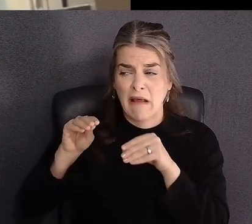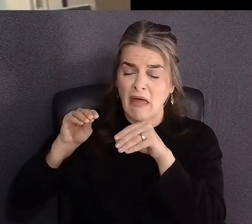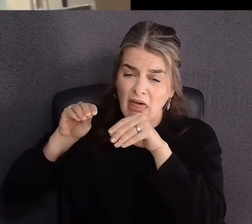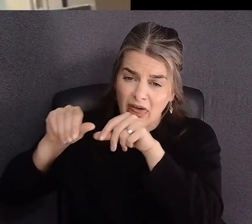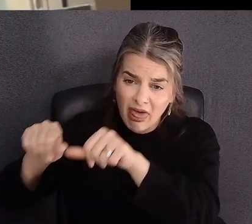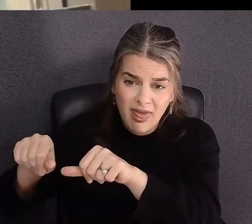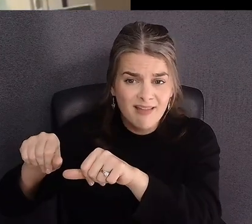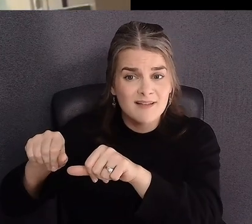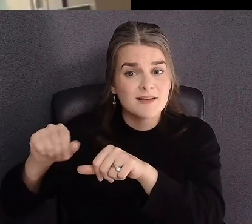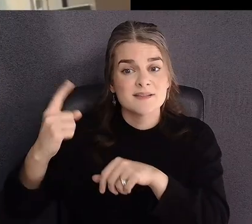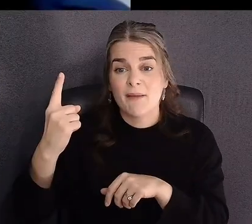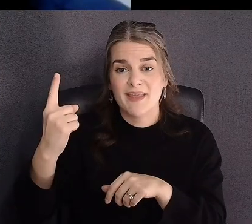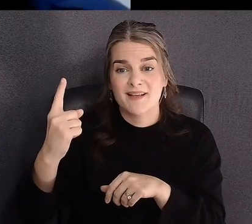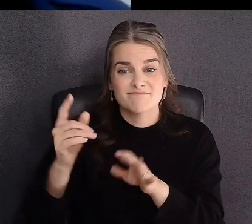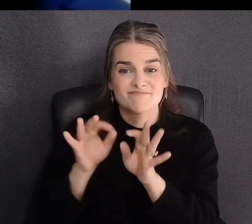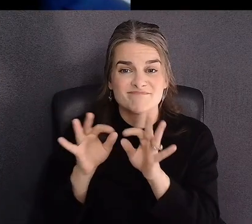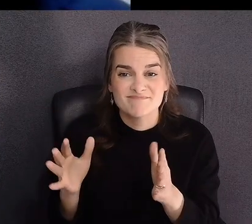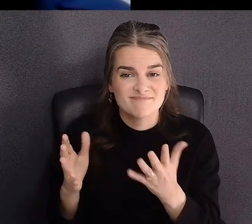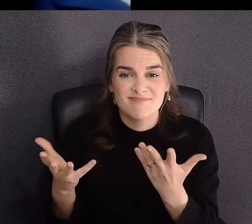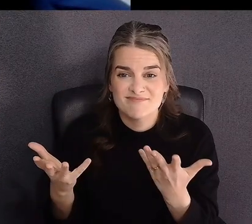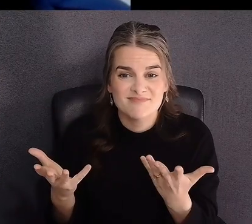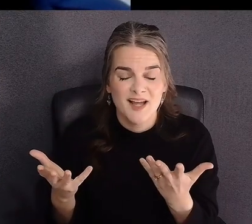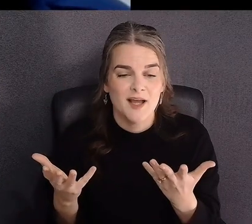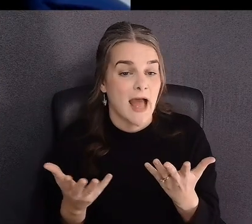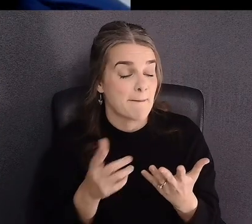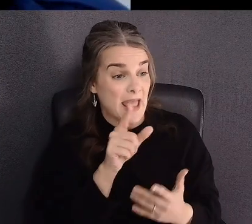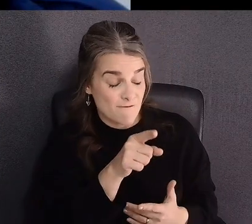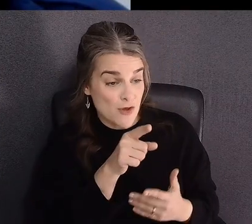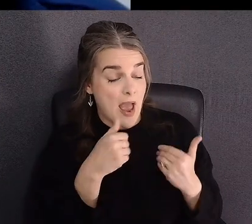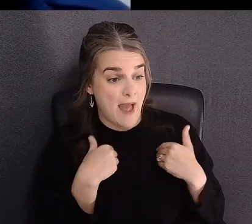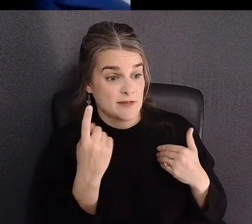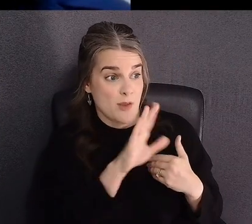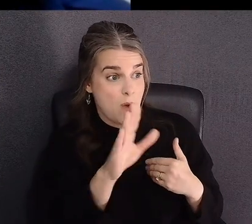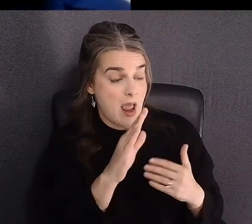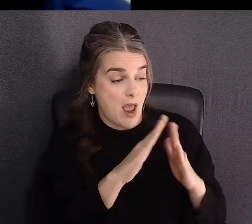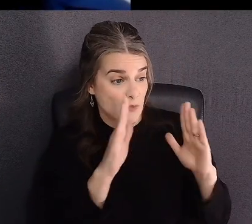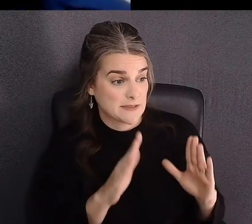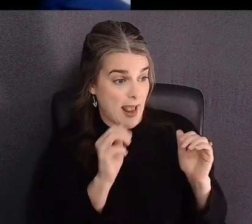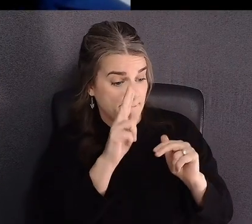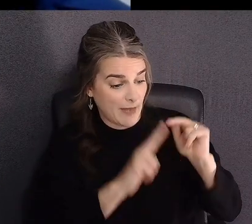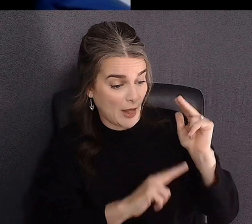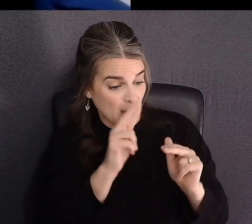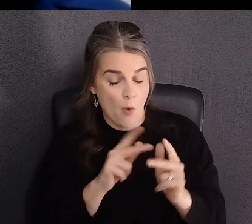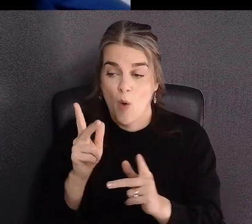so if you can have somebody who's even handy in your house that can build it. Or like what we said, instead of buying